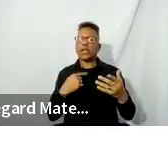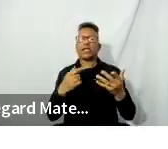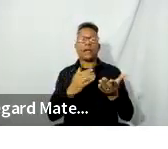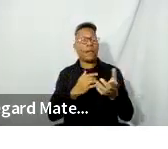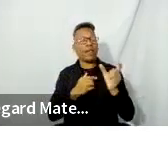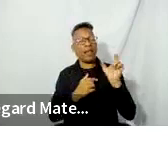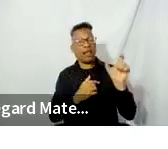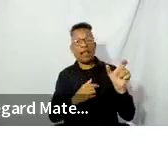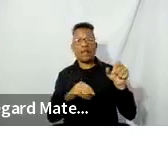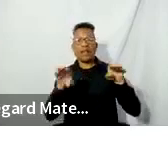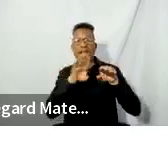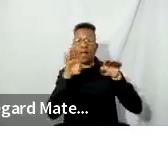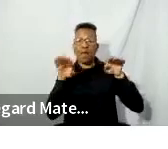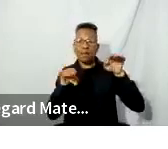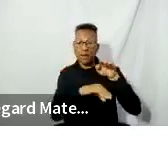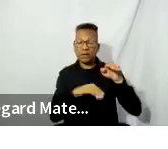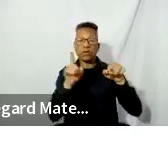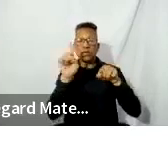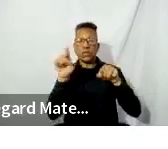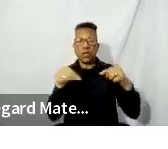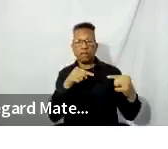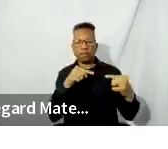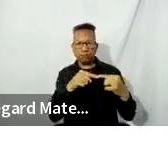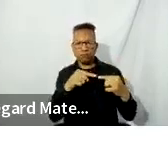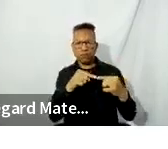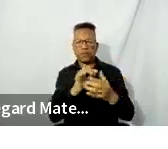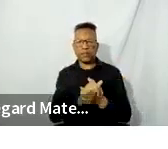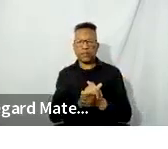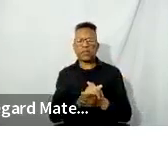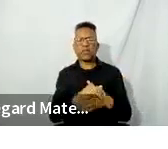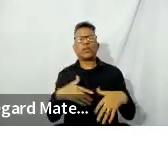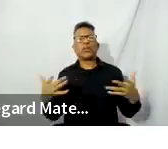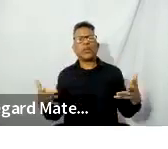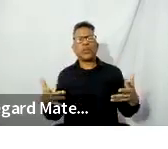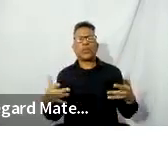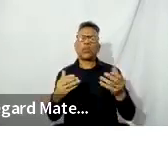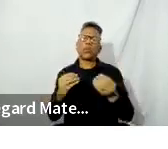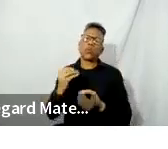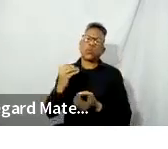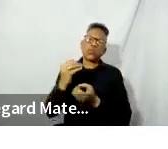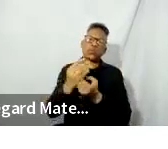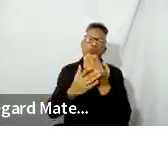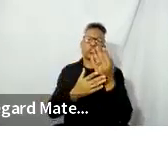and phylogenesis. unavoidably arrive at the real function of command